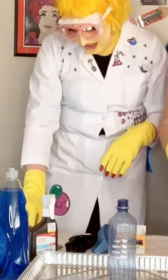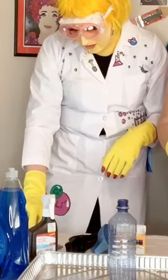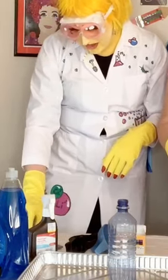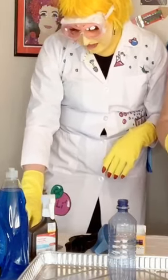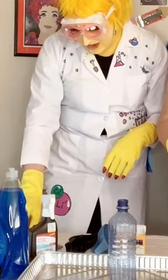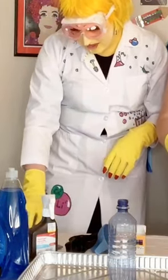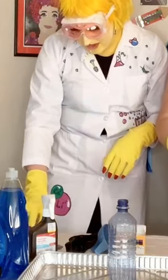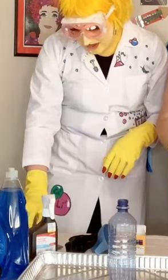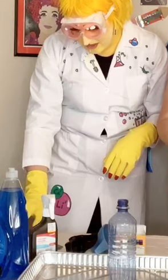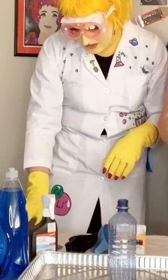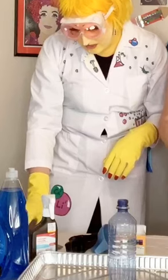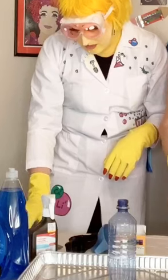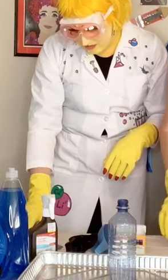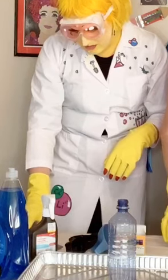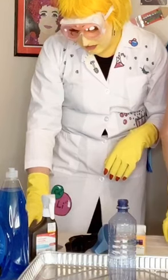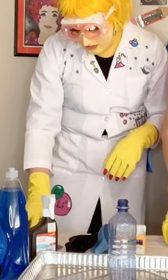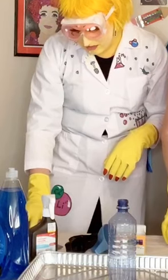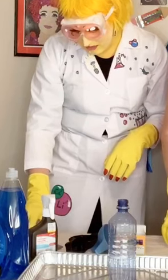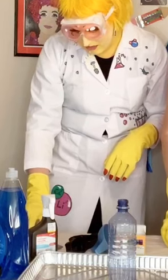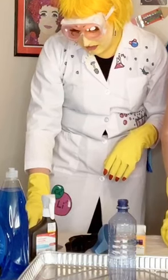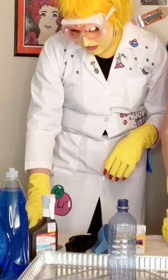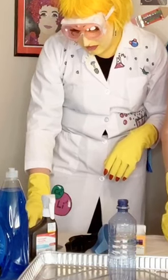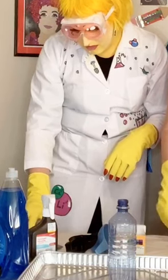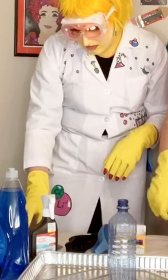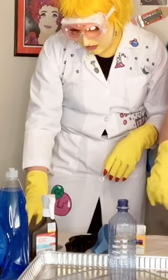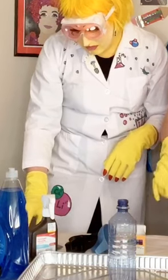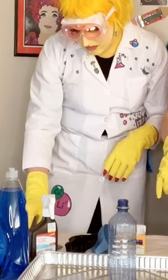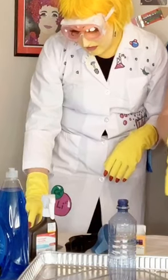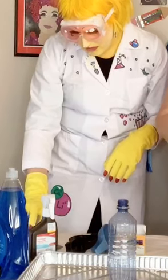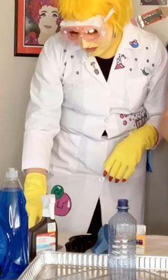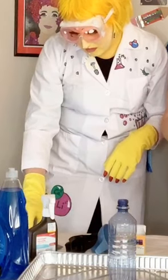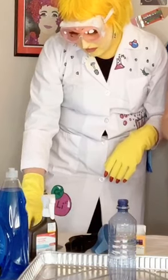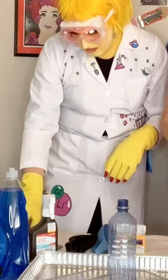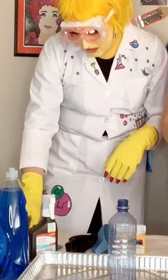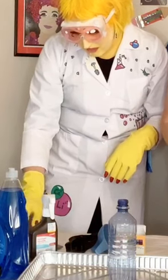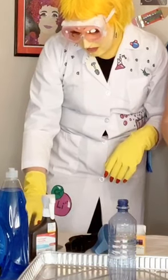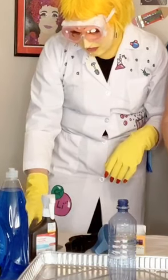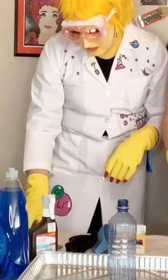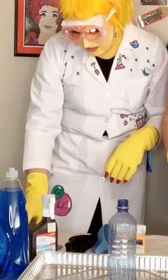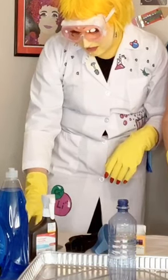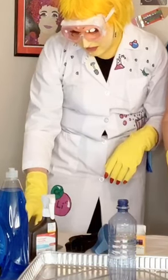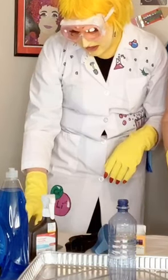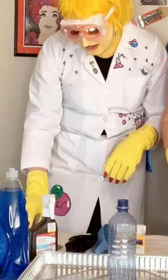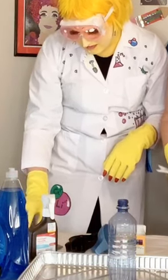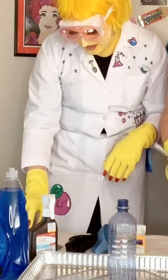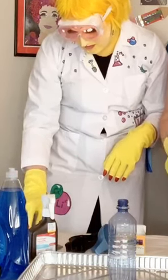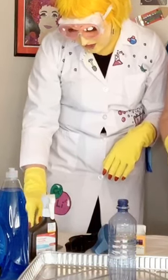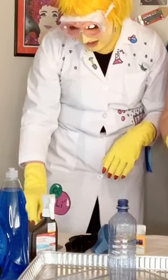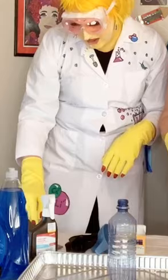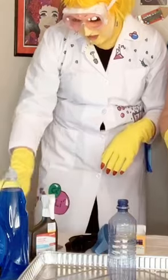We're gathering the materials. Oop. Here we go. Oh goodness. Miss Barb? Can you